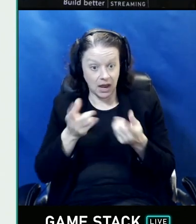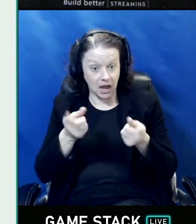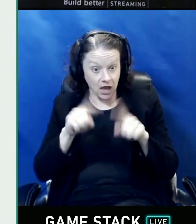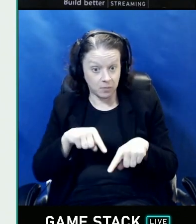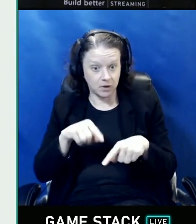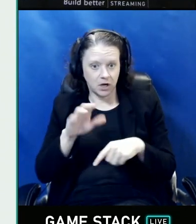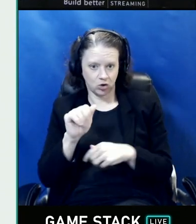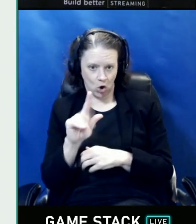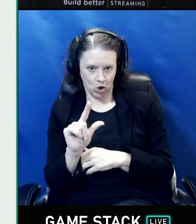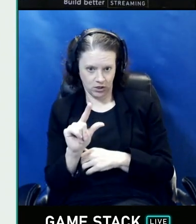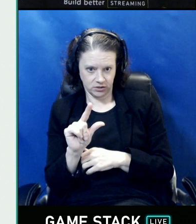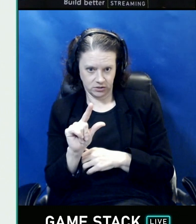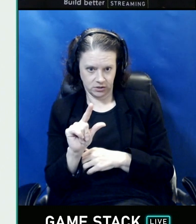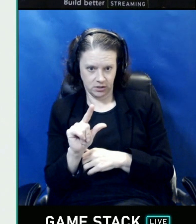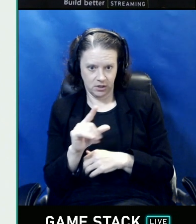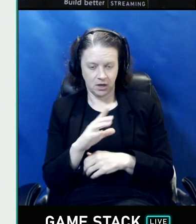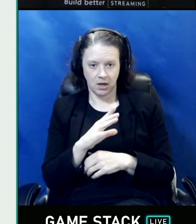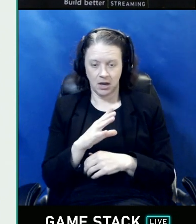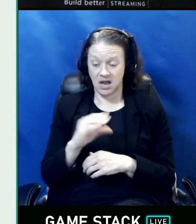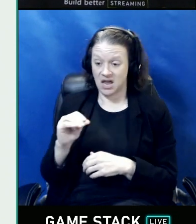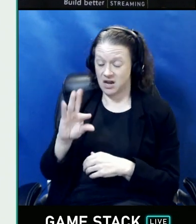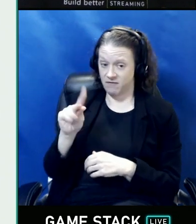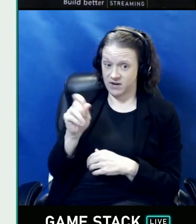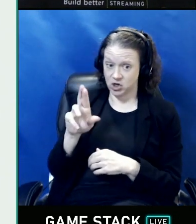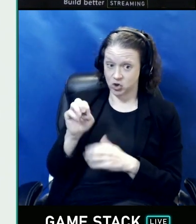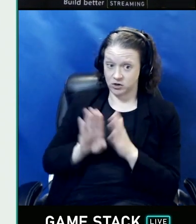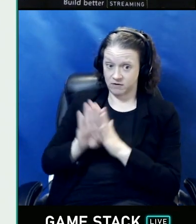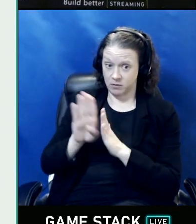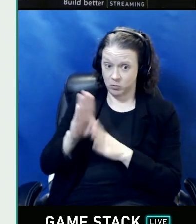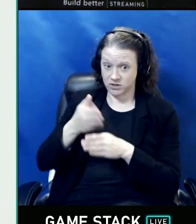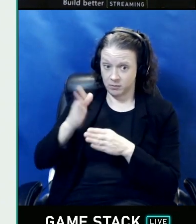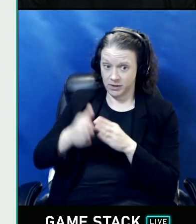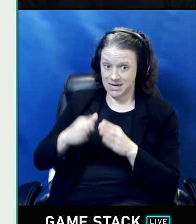And in fact, feature development was complete by September 7th.